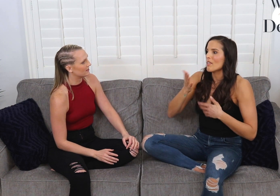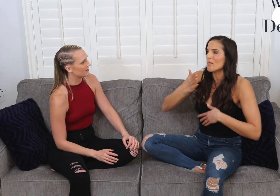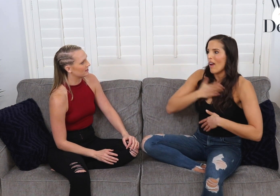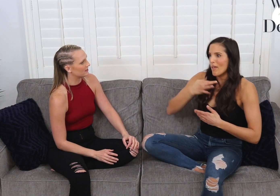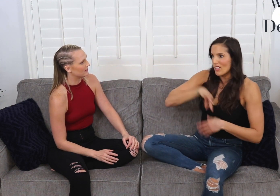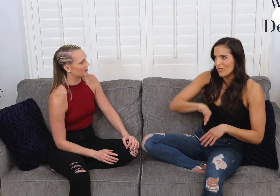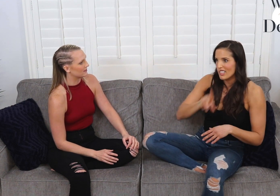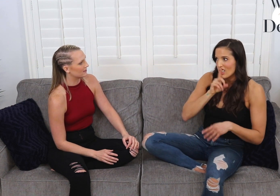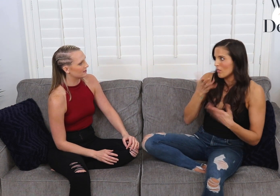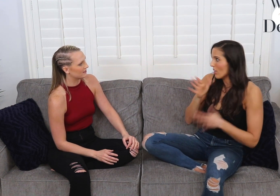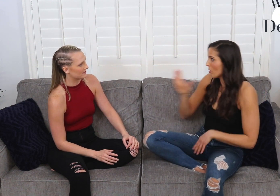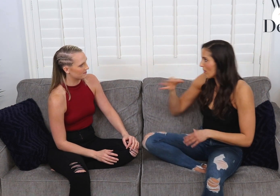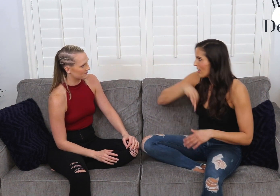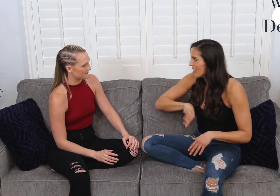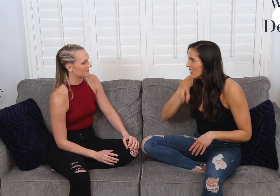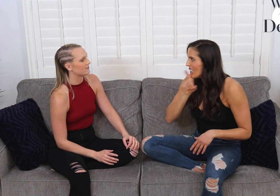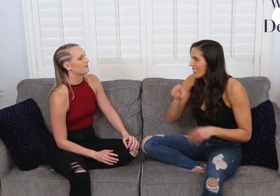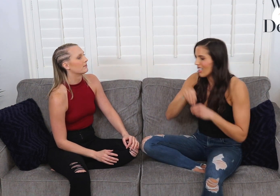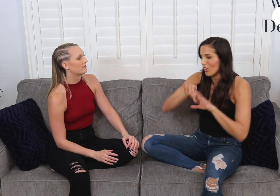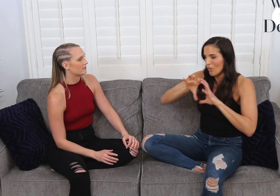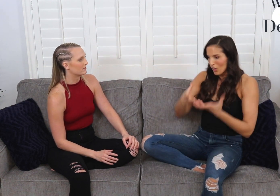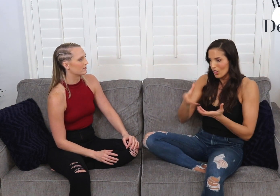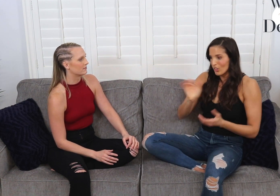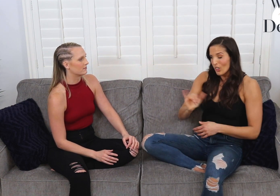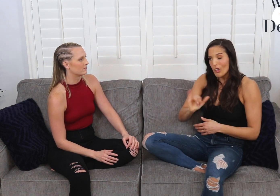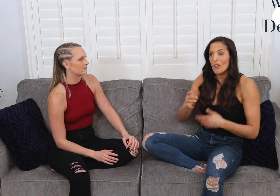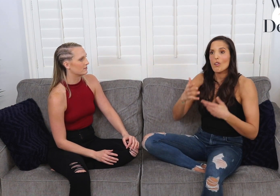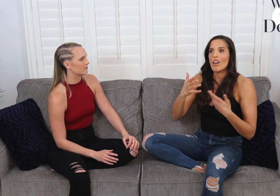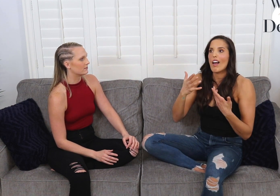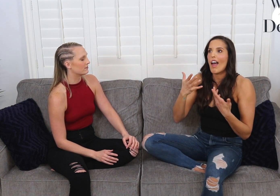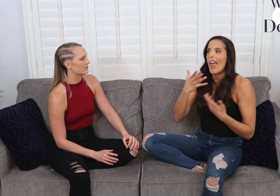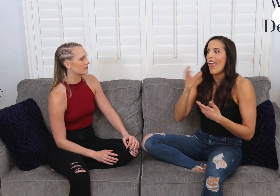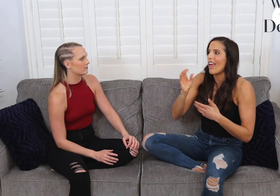What is my privilege versus what is your privilege in this world?